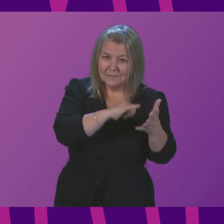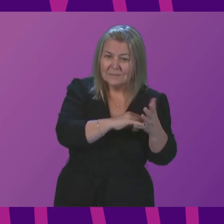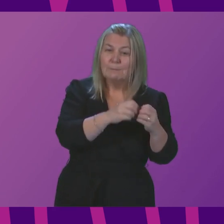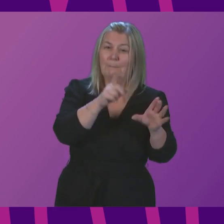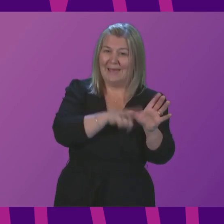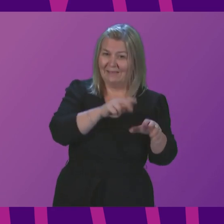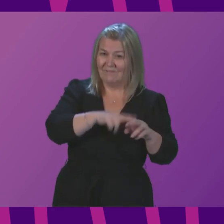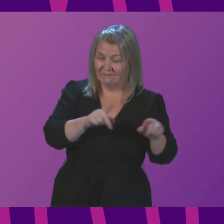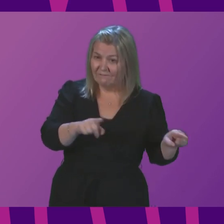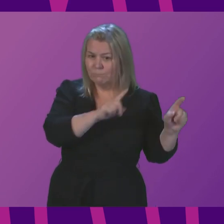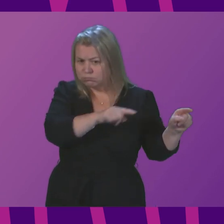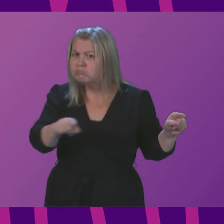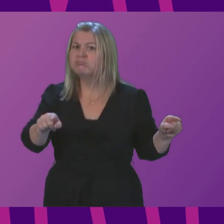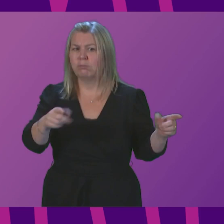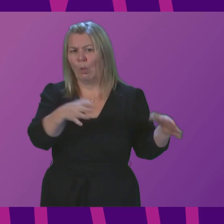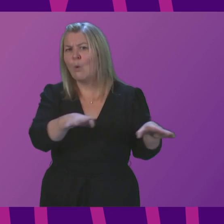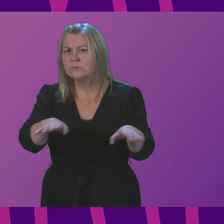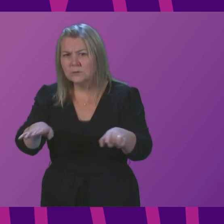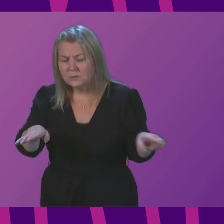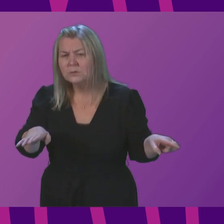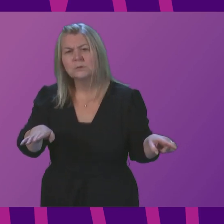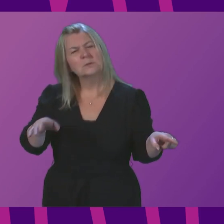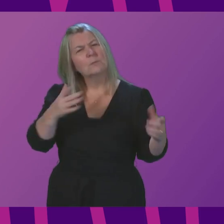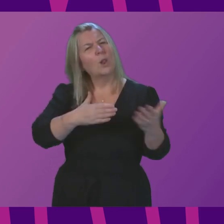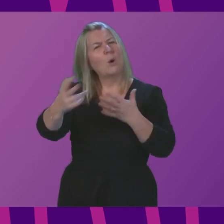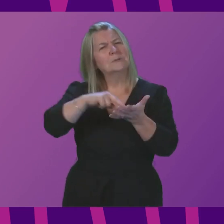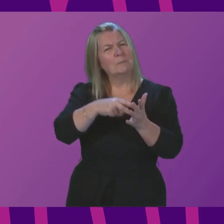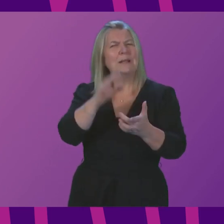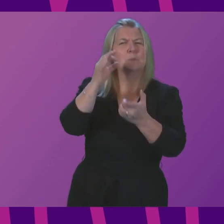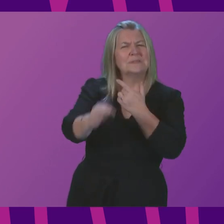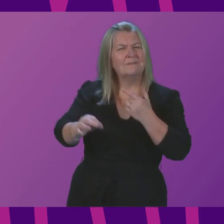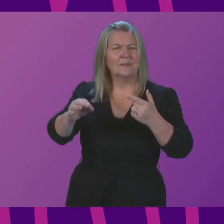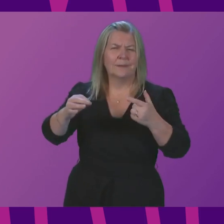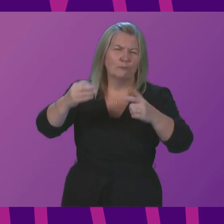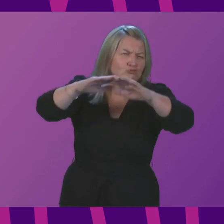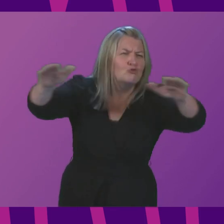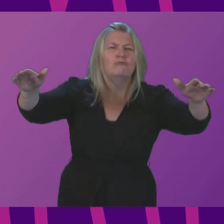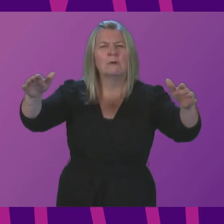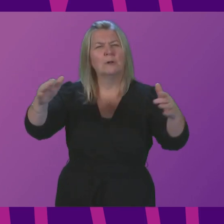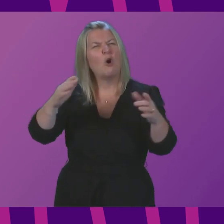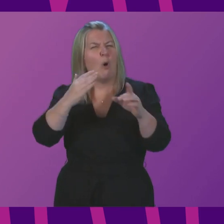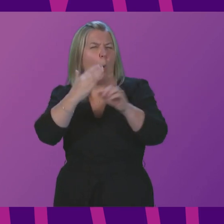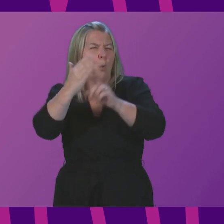welcome. However, it is unclear what the long-term plans are, particularly for rural and elderly customers, for whom such services are vital, as the First Minister rightly pointed out.